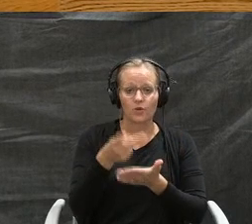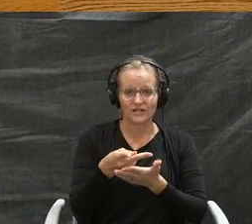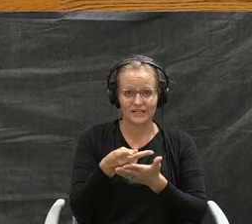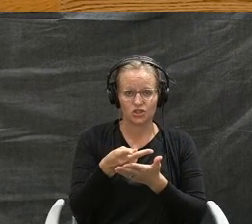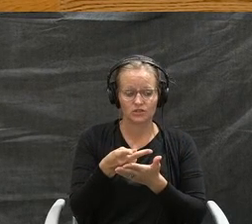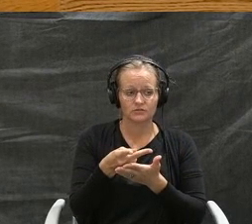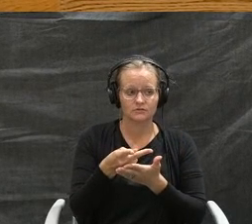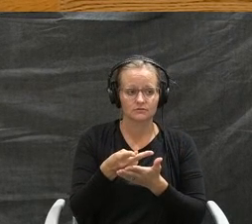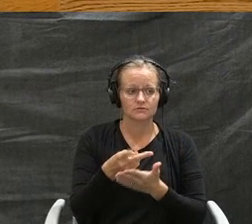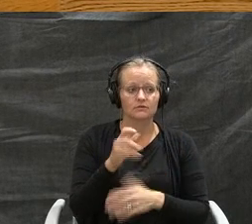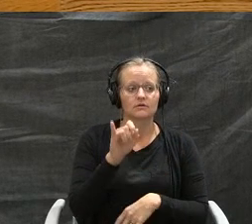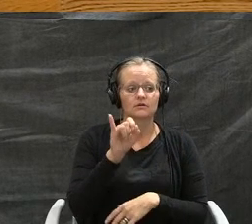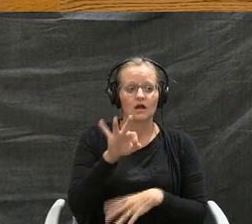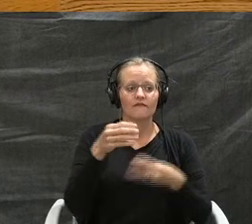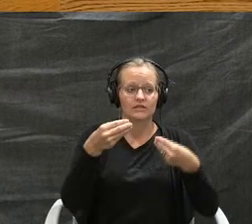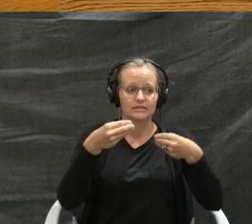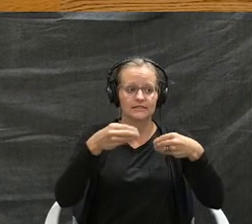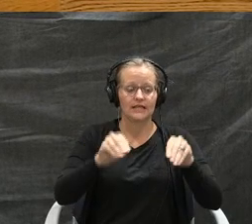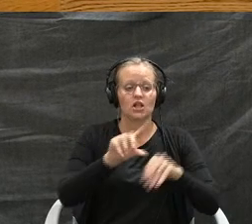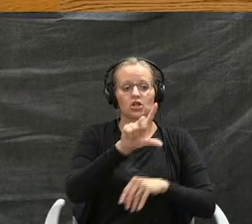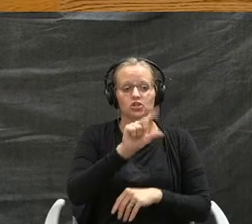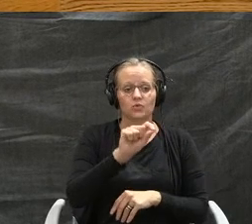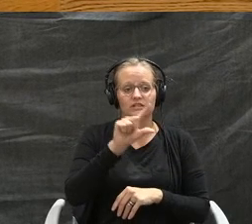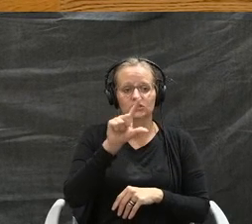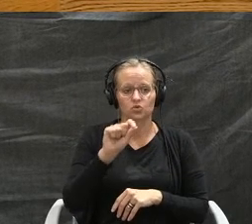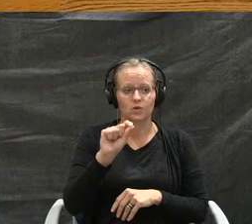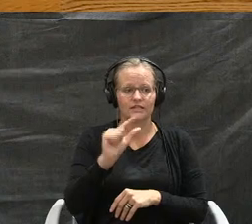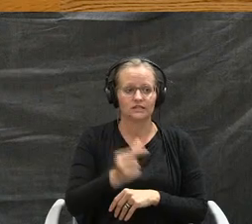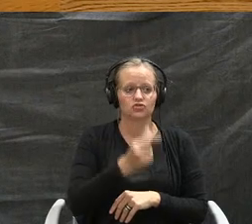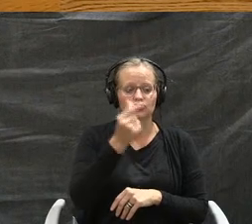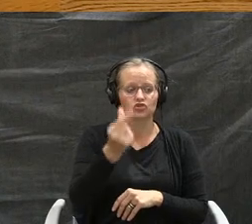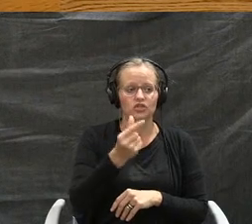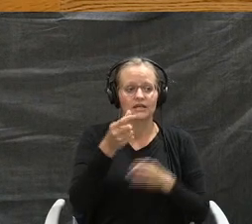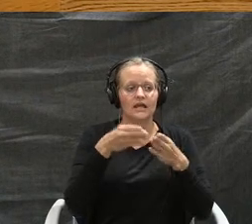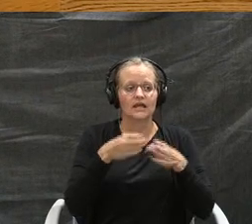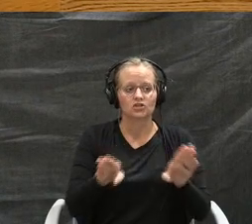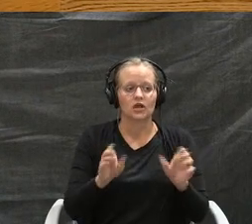sale of 2020 G general obligation long-term facilities maintenance bonds. Doctor